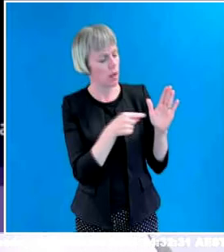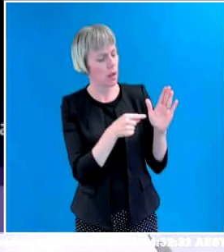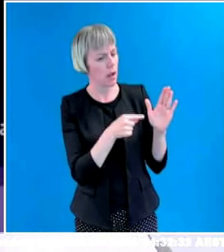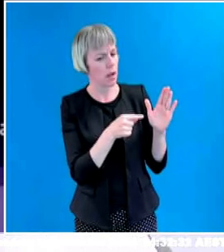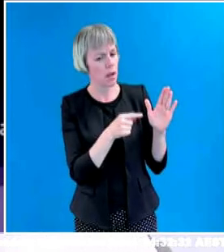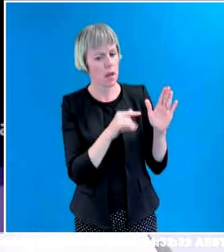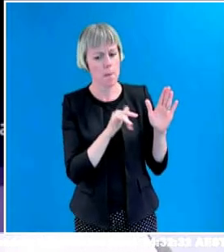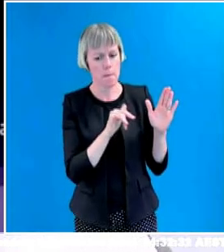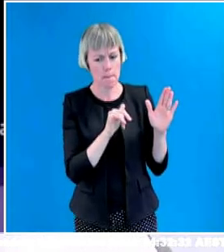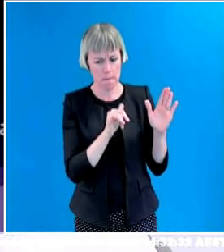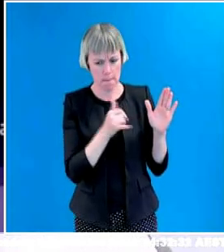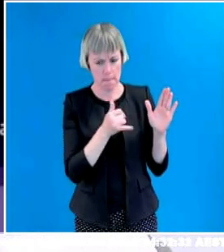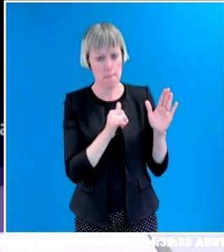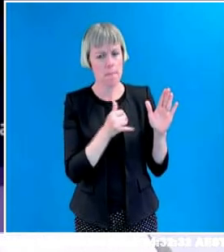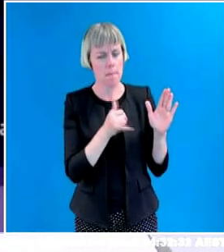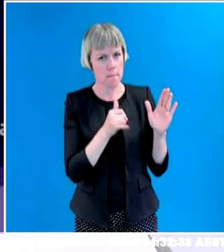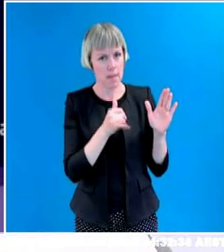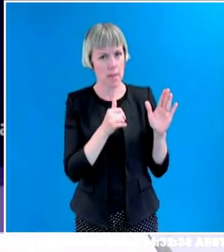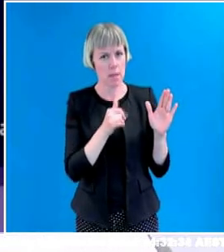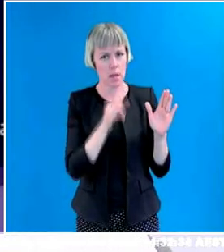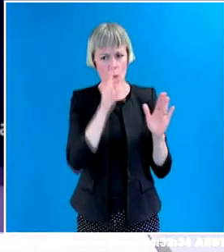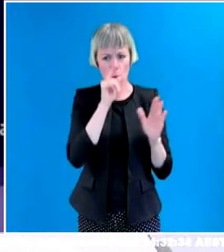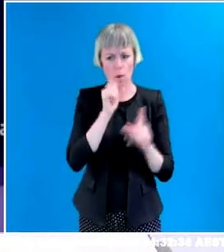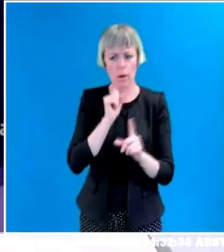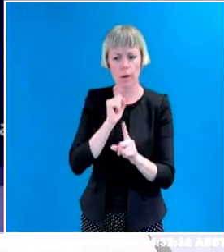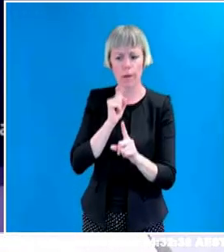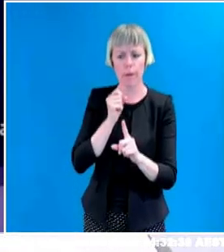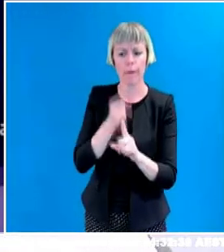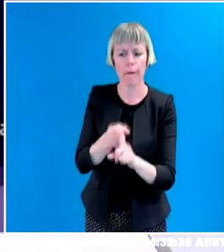in the interpretive declarations; is that right?